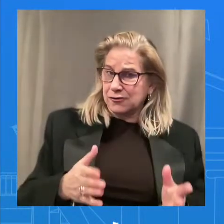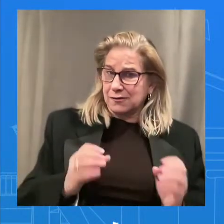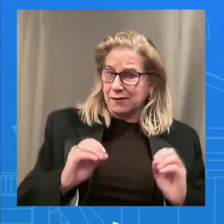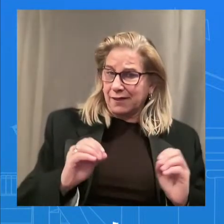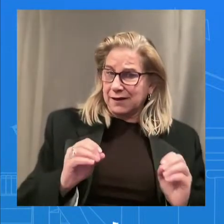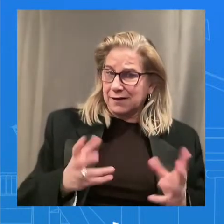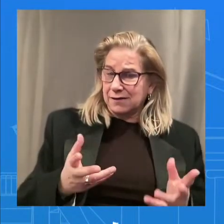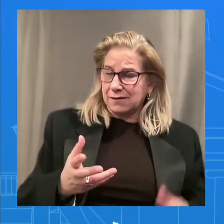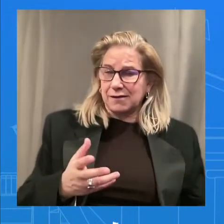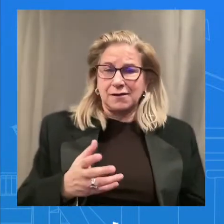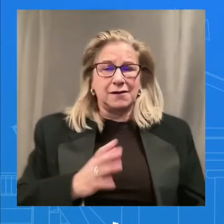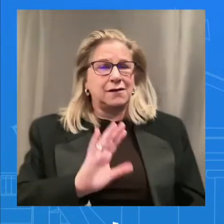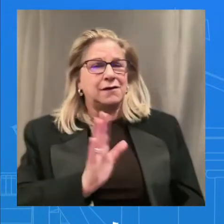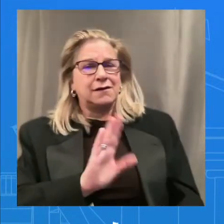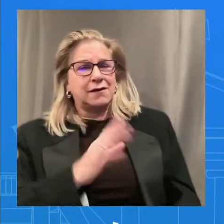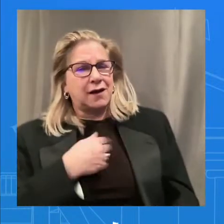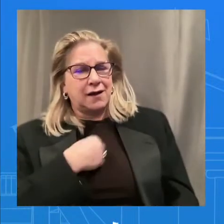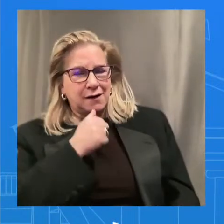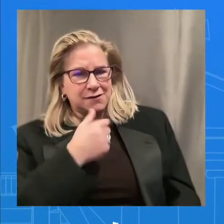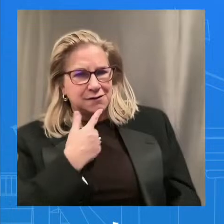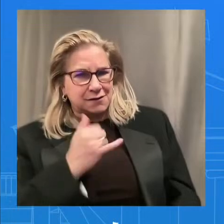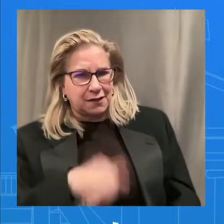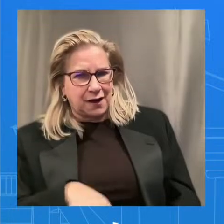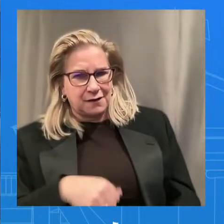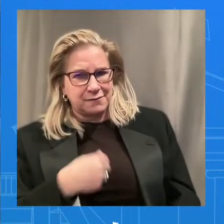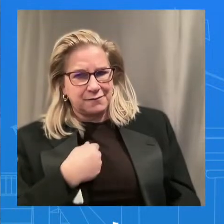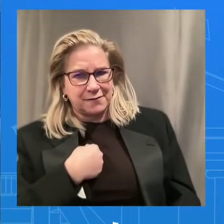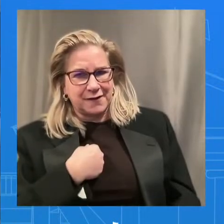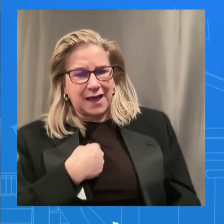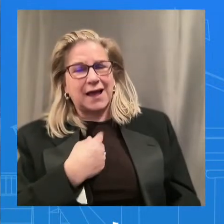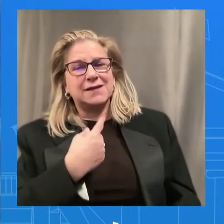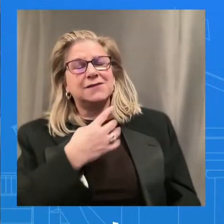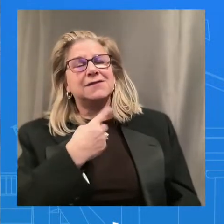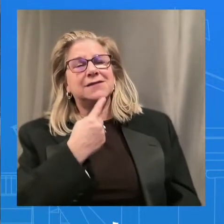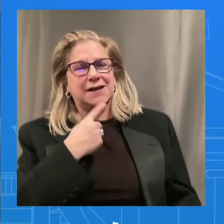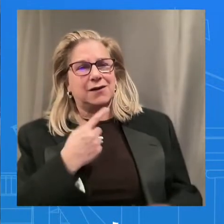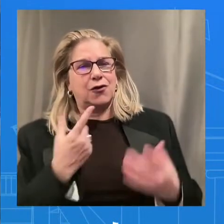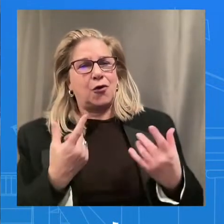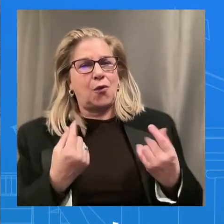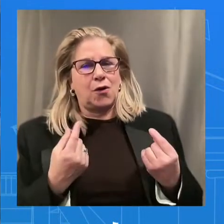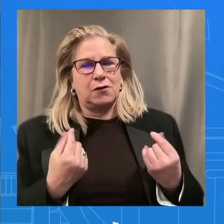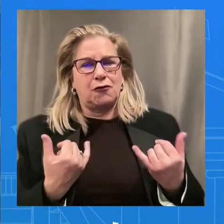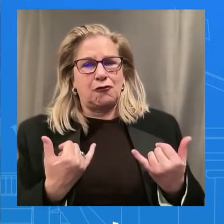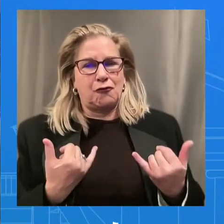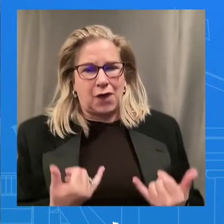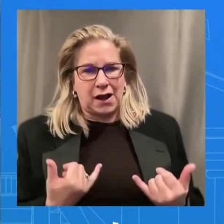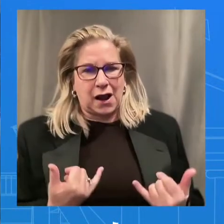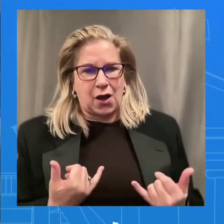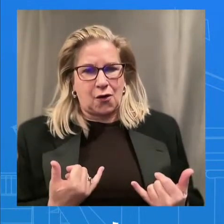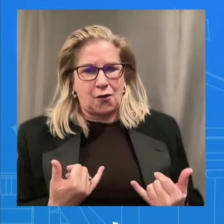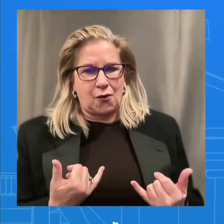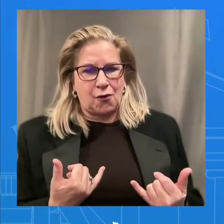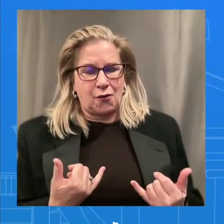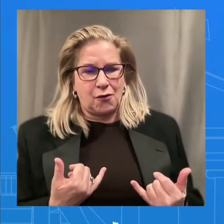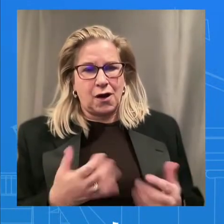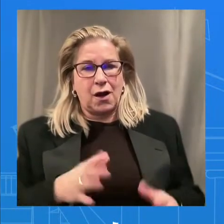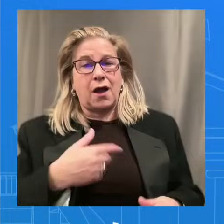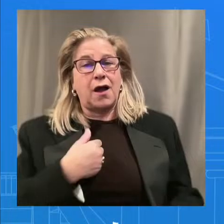The Press: -- Harris and there’s no chair of the D- -- DNC. Ms. Jean-Pierre: I’m regretting all of this. The Press: So, it’s nobody. Ms. Jean-Pierre: That’s not what I said. I said that I am -- you asked me about what’s 2028